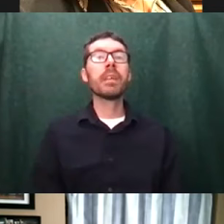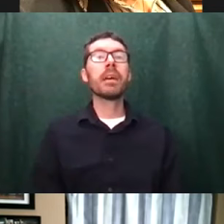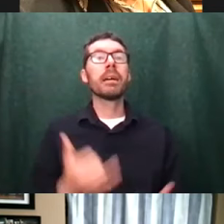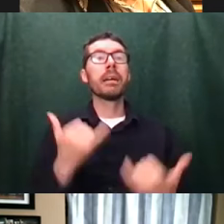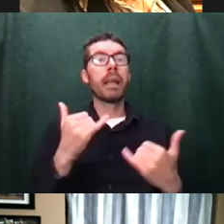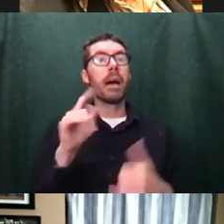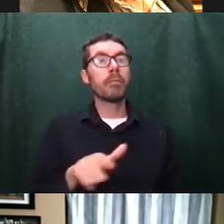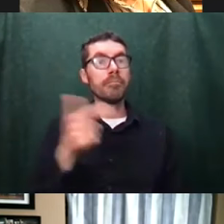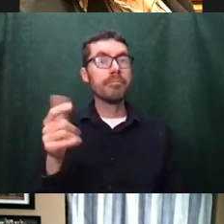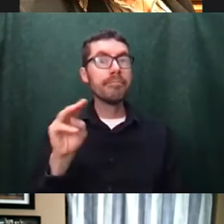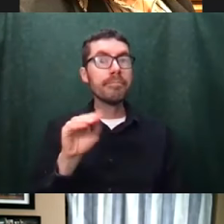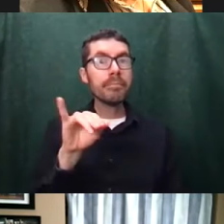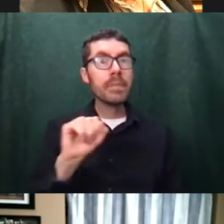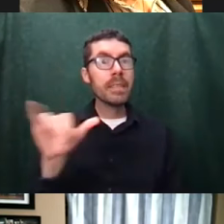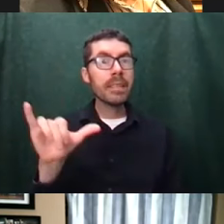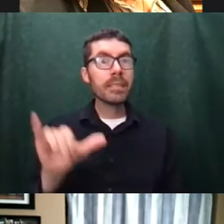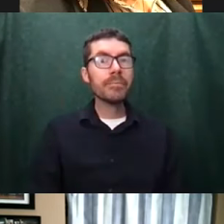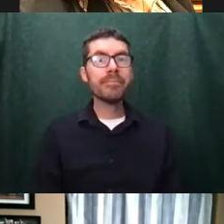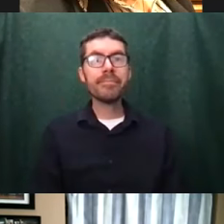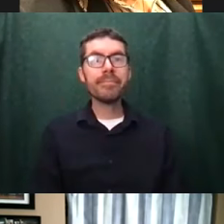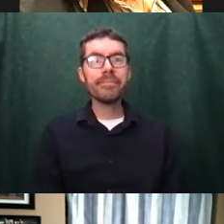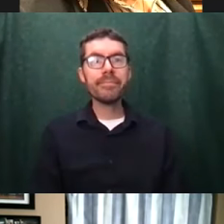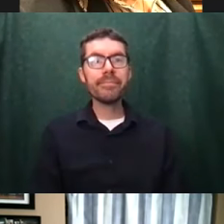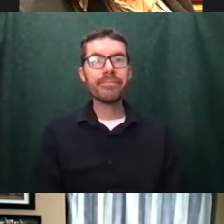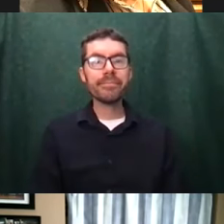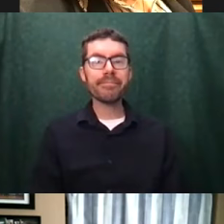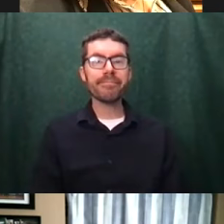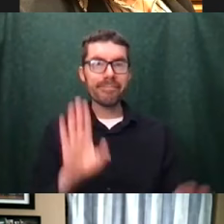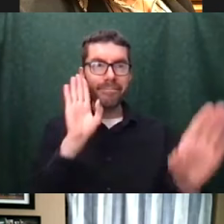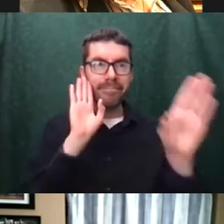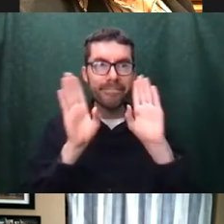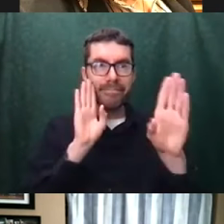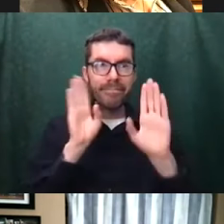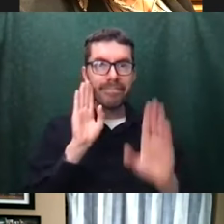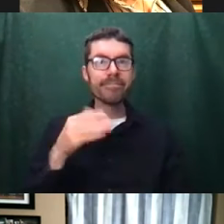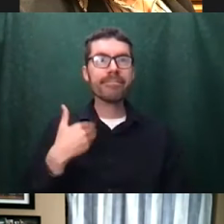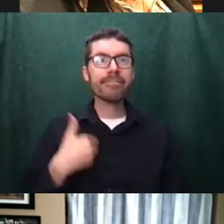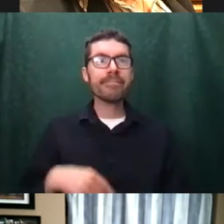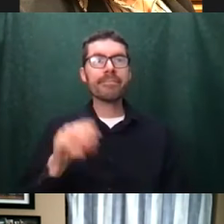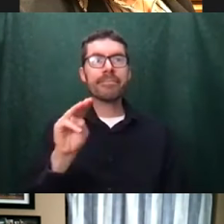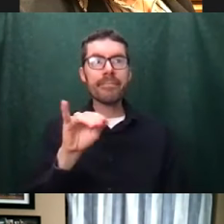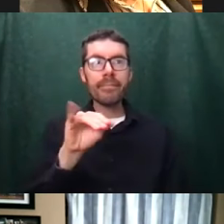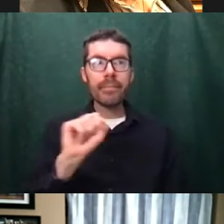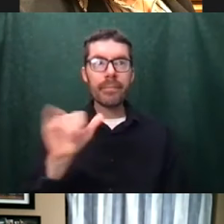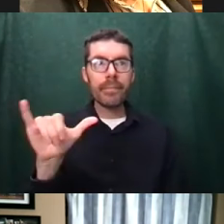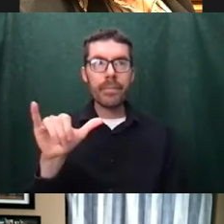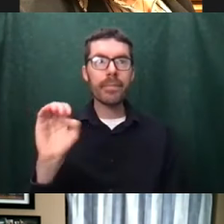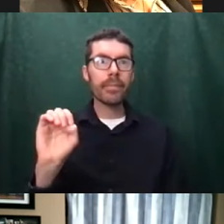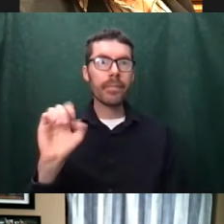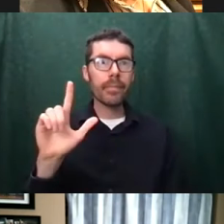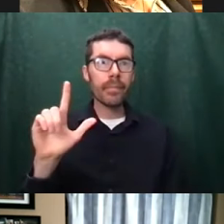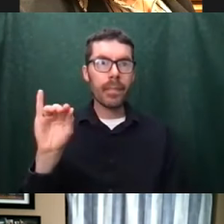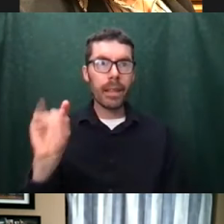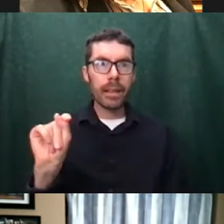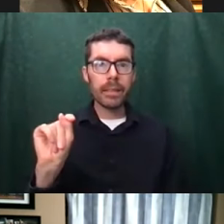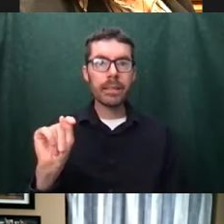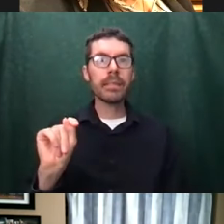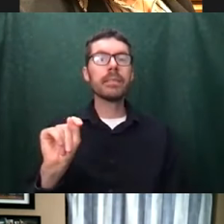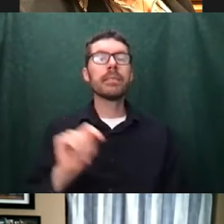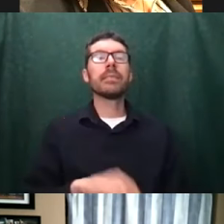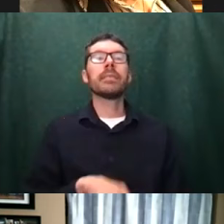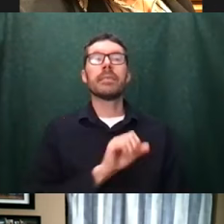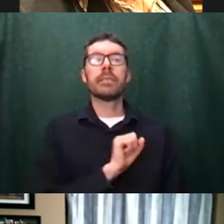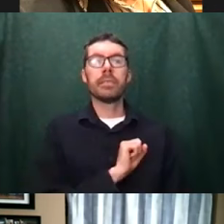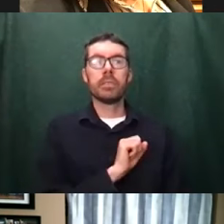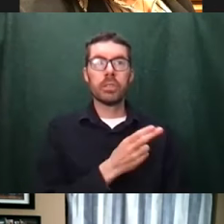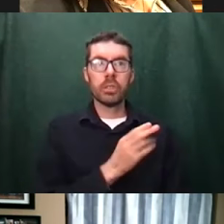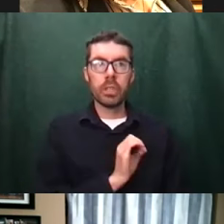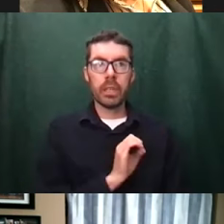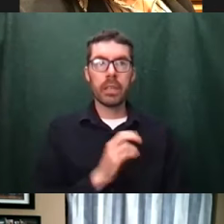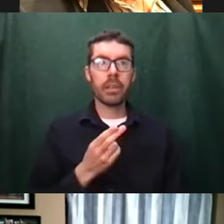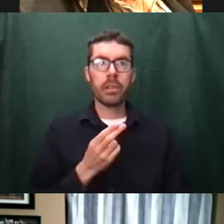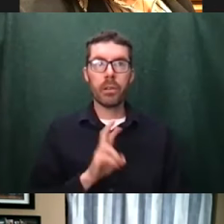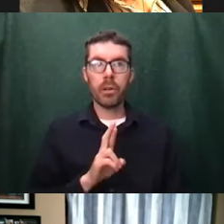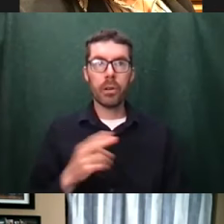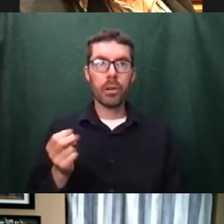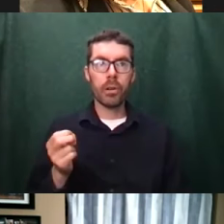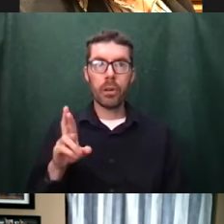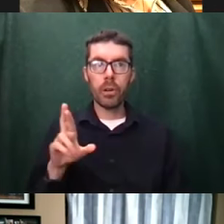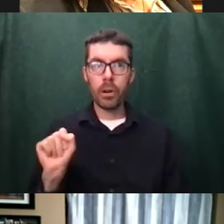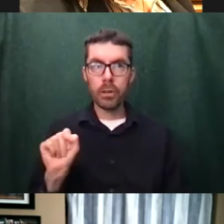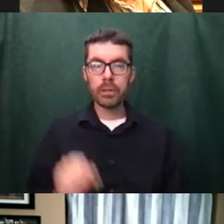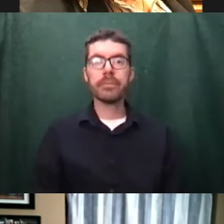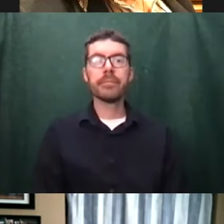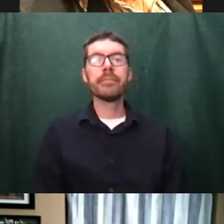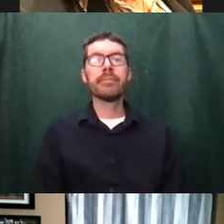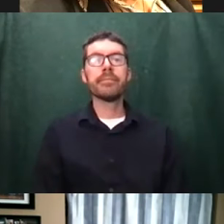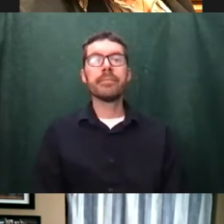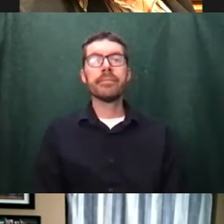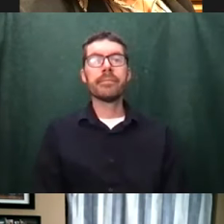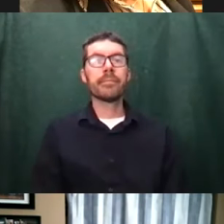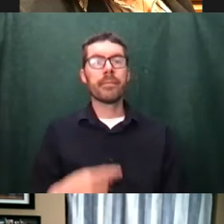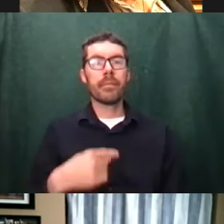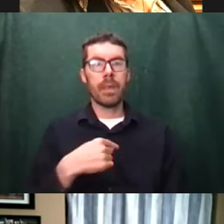Missy: Hi everyone. I am Missy Elliot. My pronouns are she/her/hers and I am a biracial